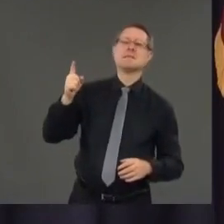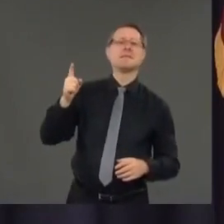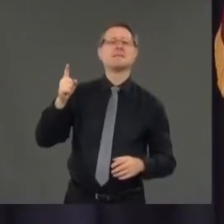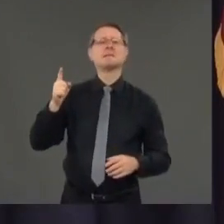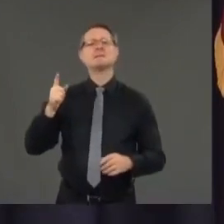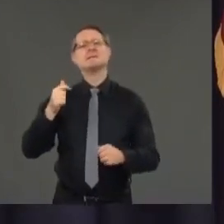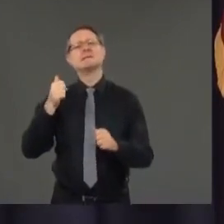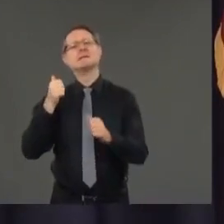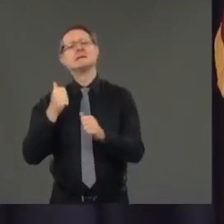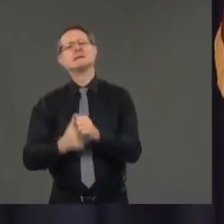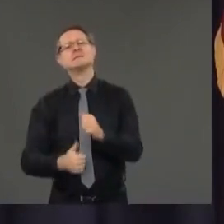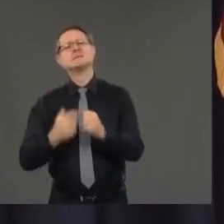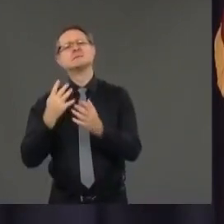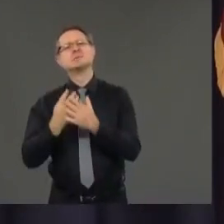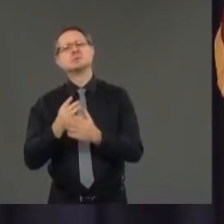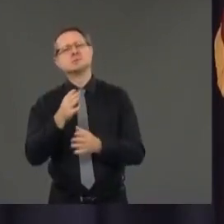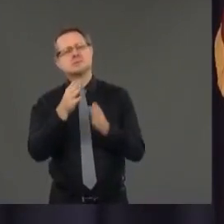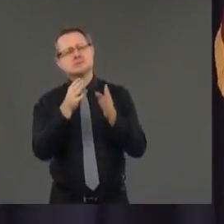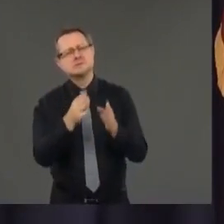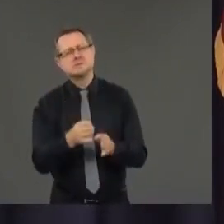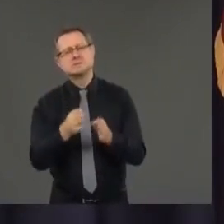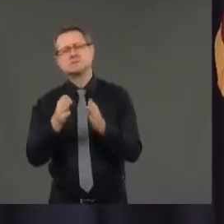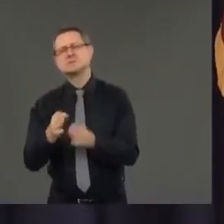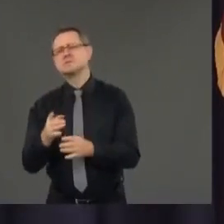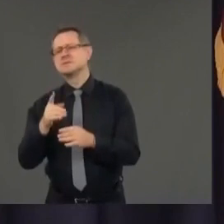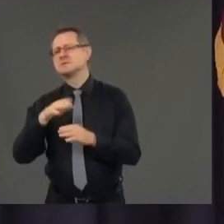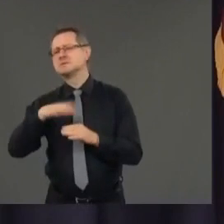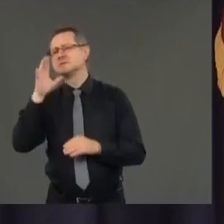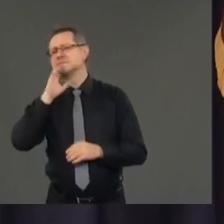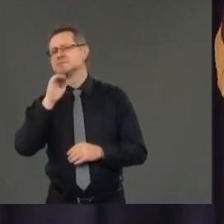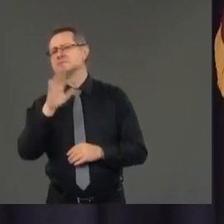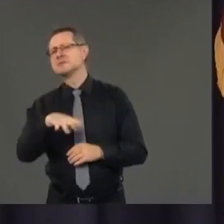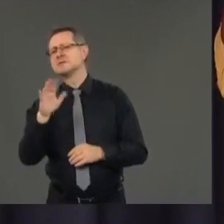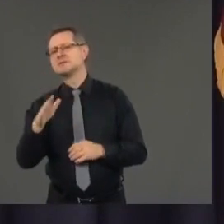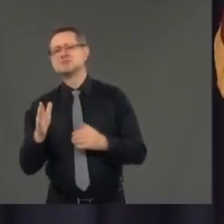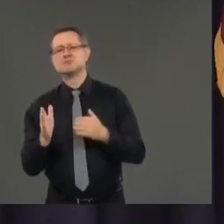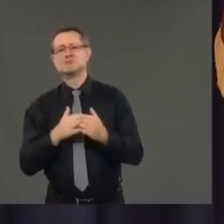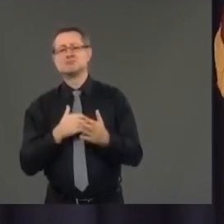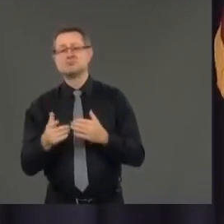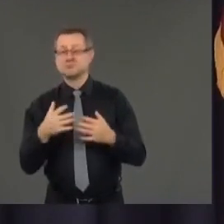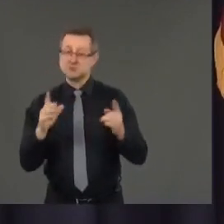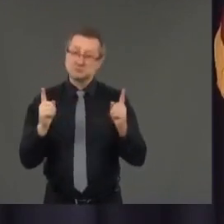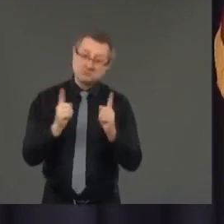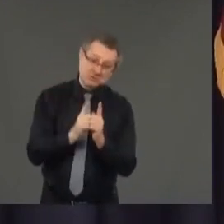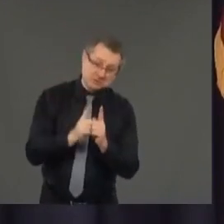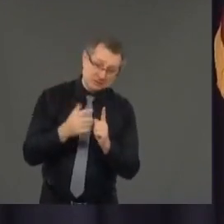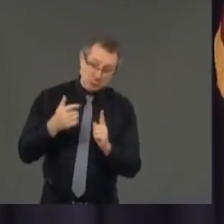THE GENERAL POPULATION.